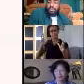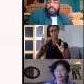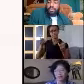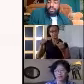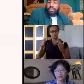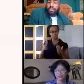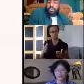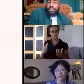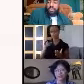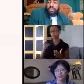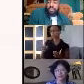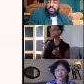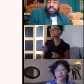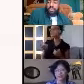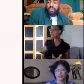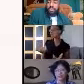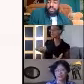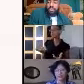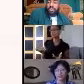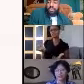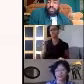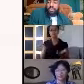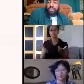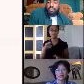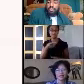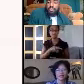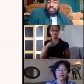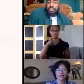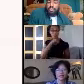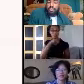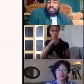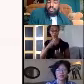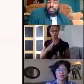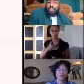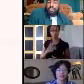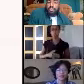probably feeling like he's committing to some type of allyship in speaking on behalf of